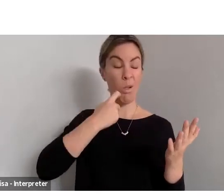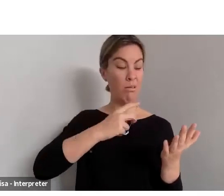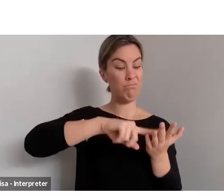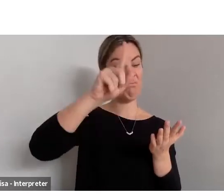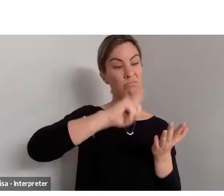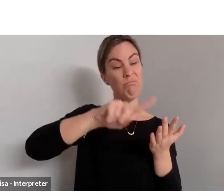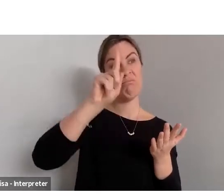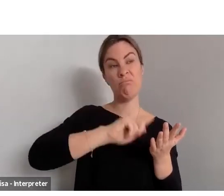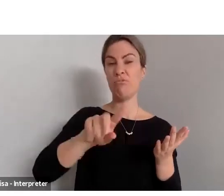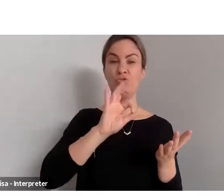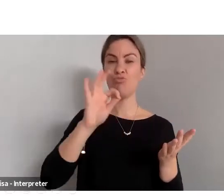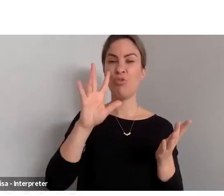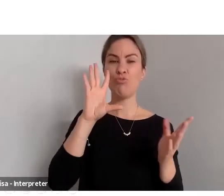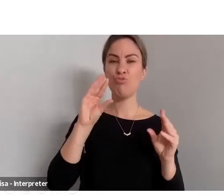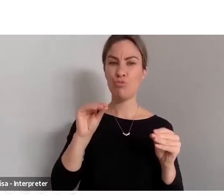Keep the readers attention.